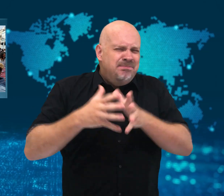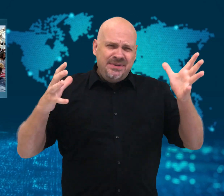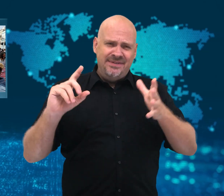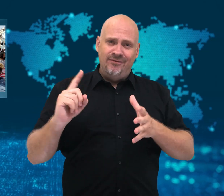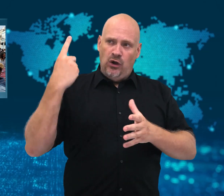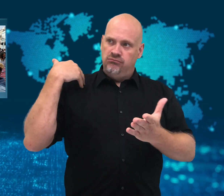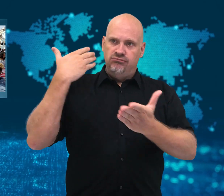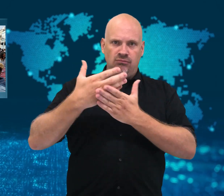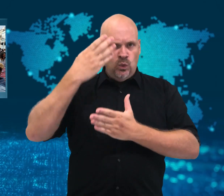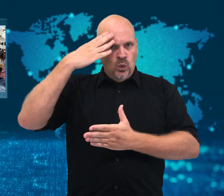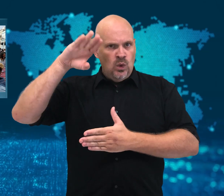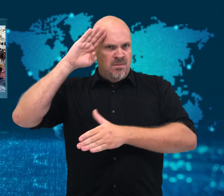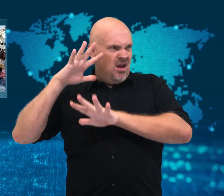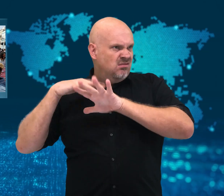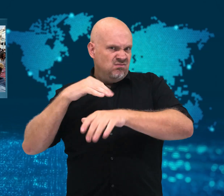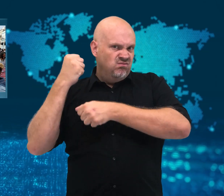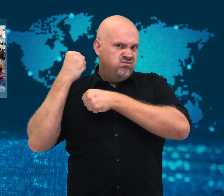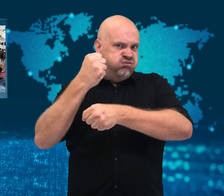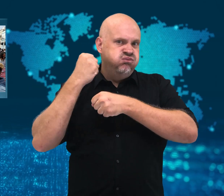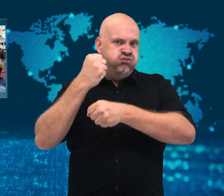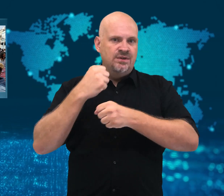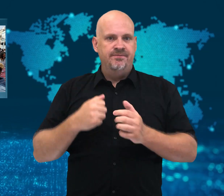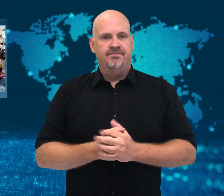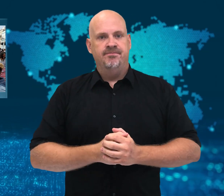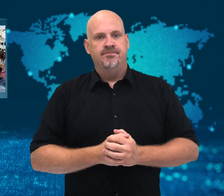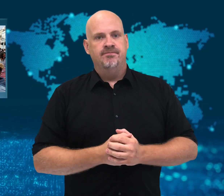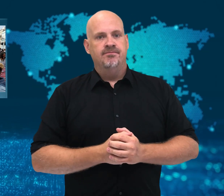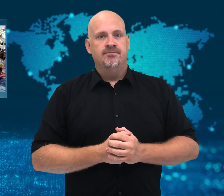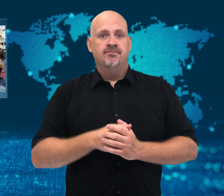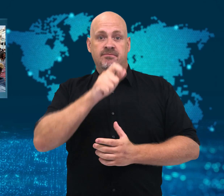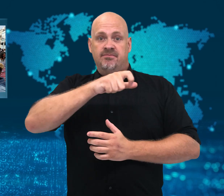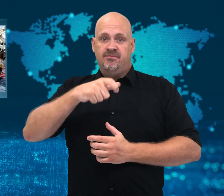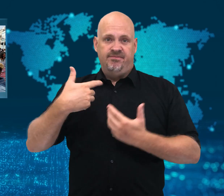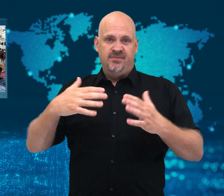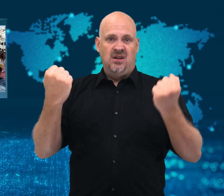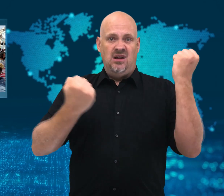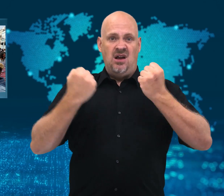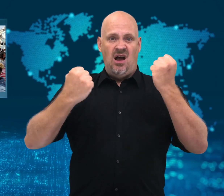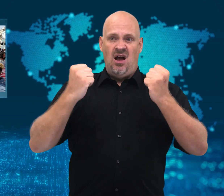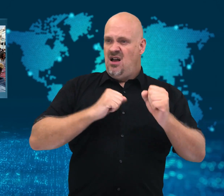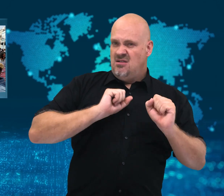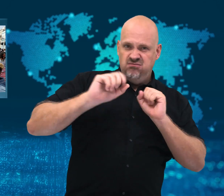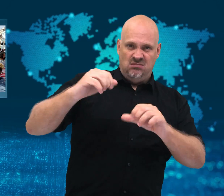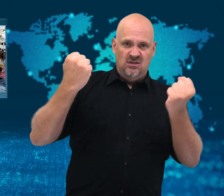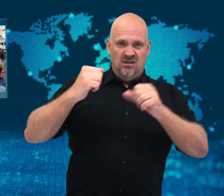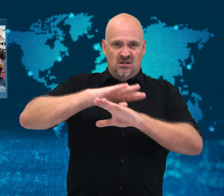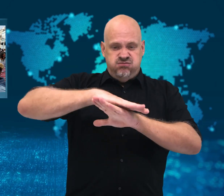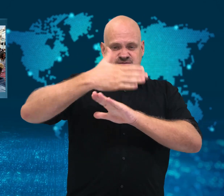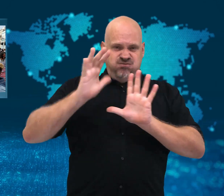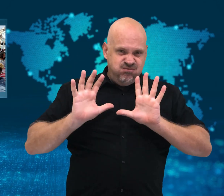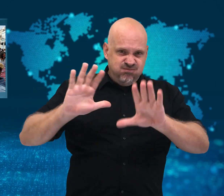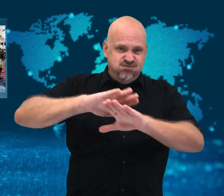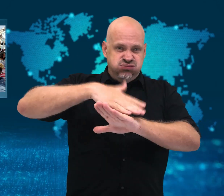It was the biggest protest in Cuba in decades.